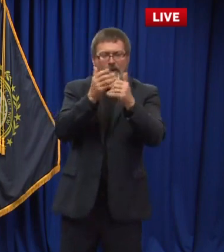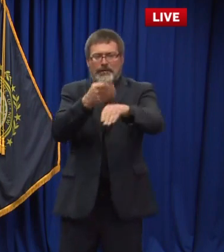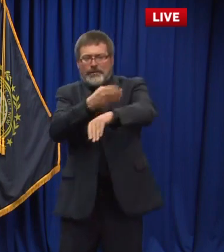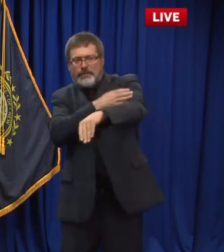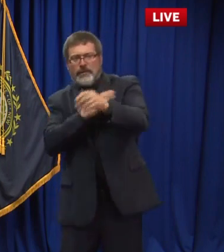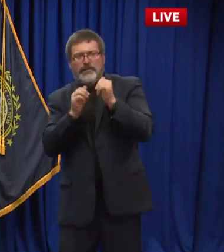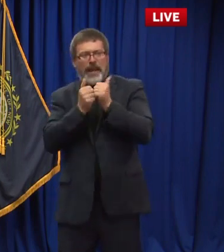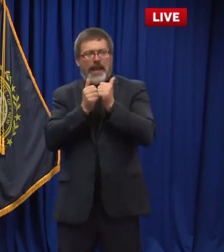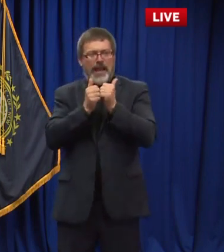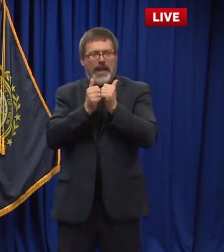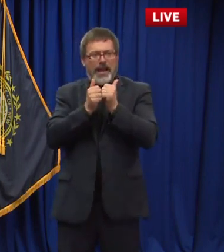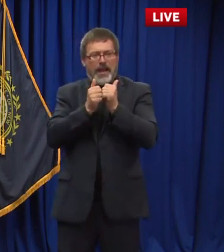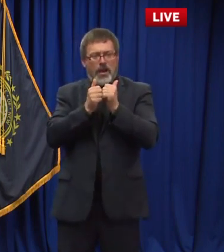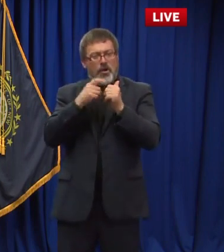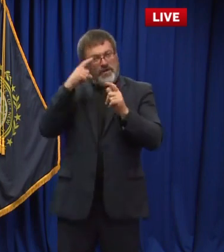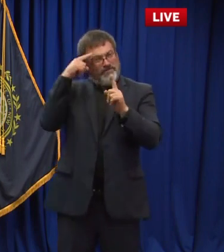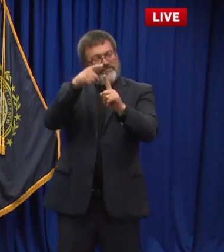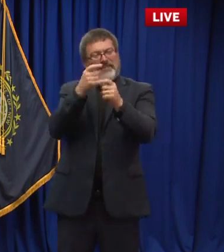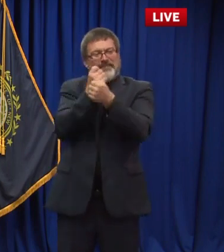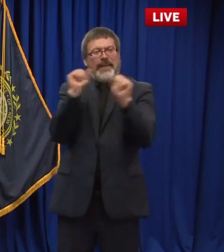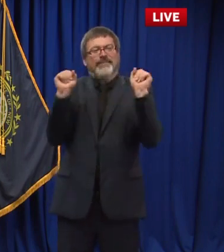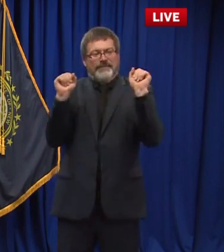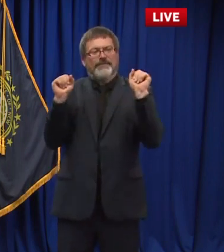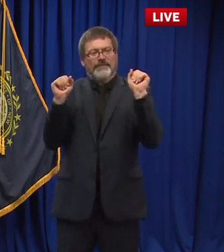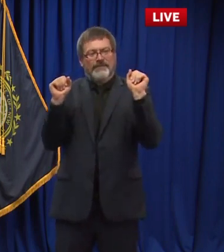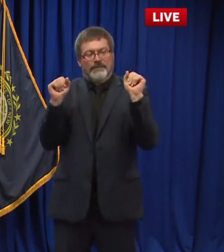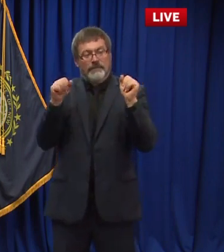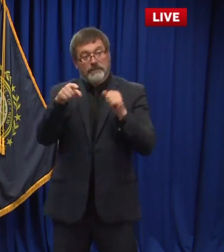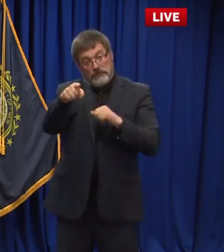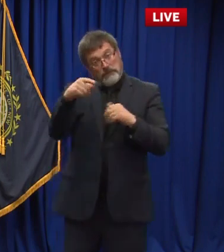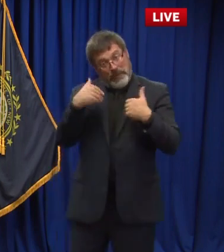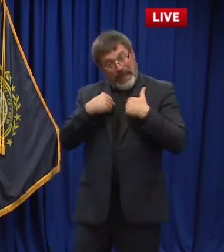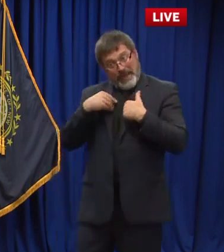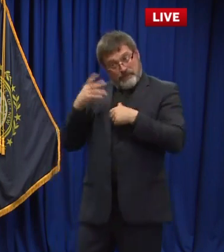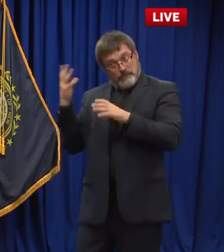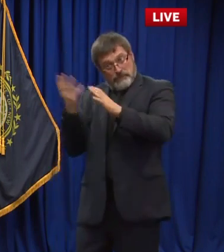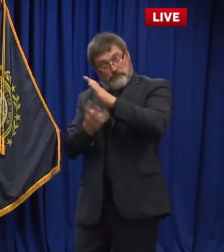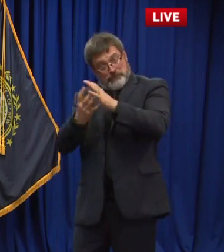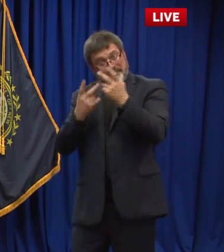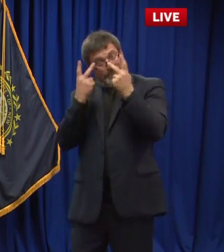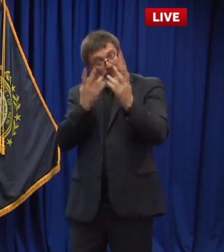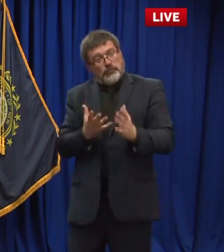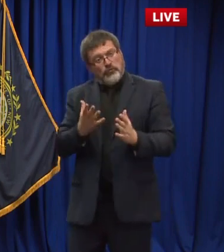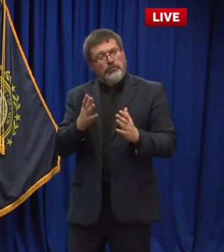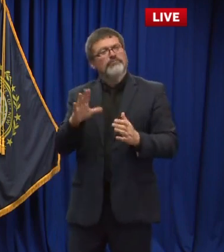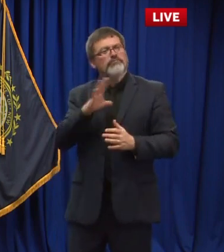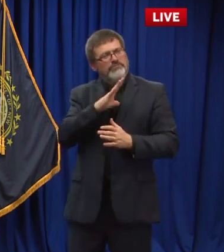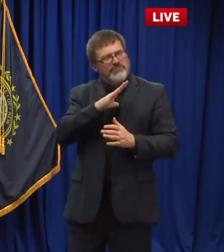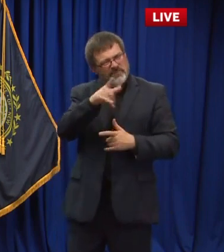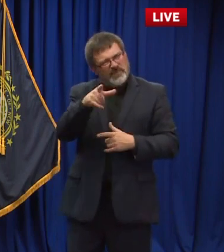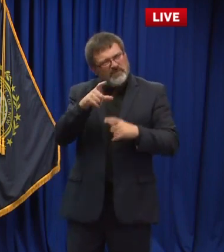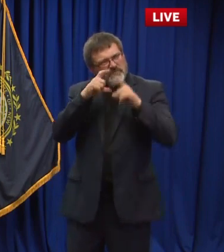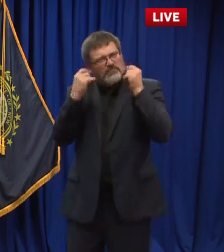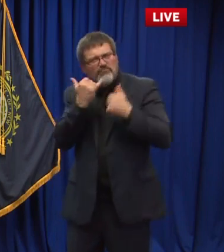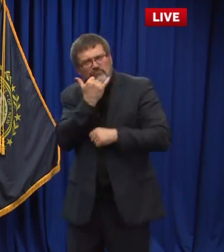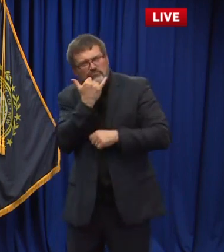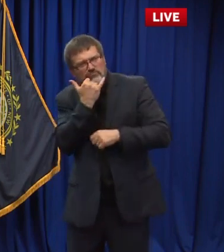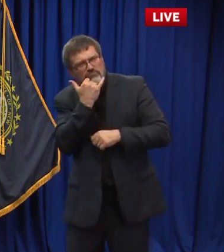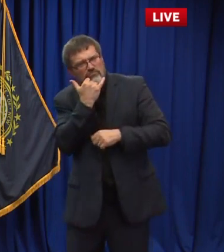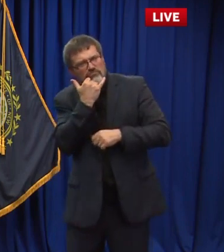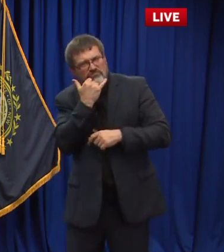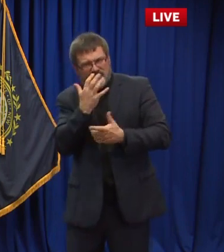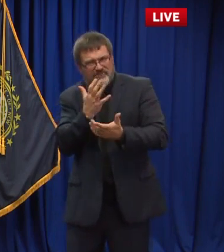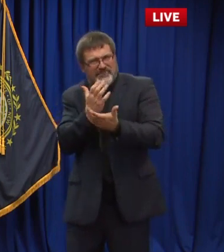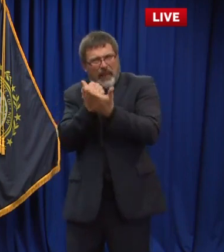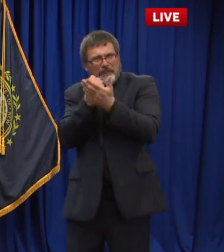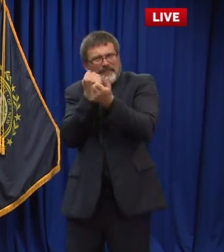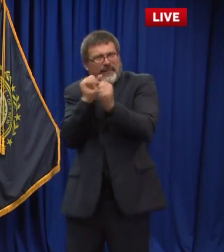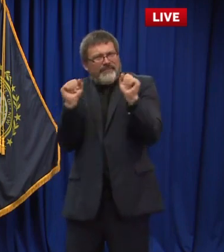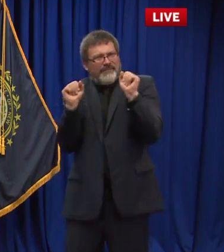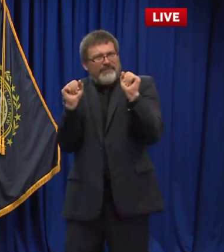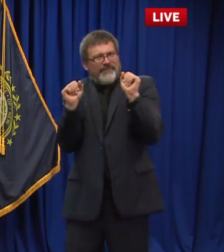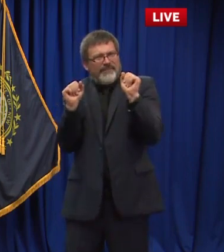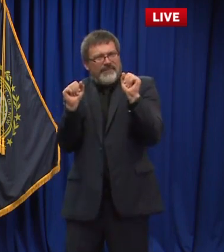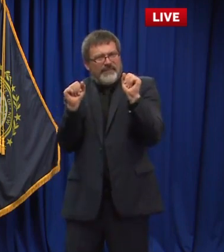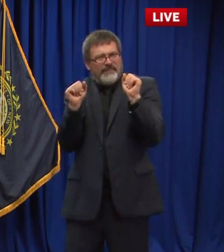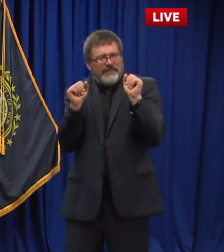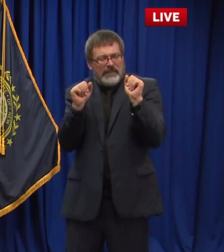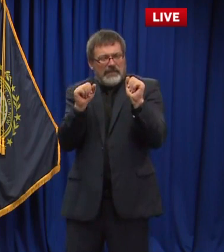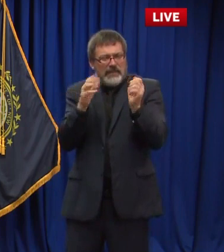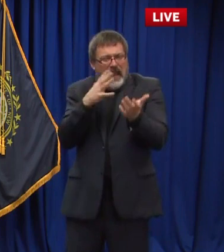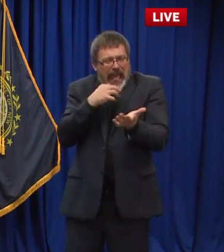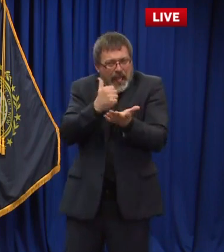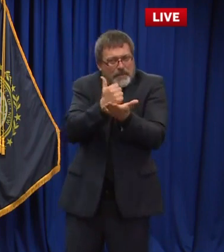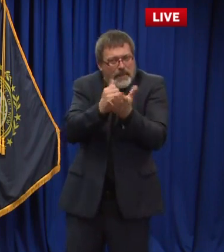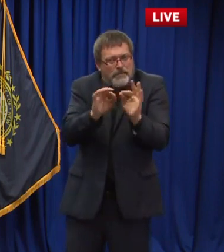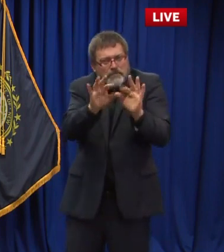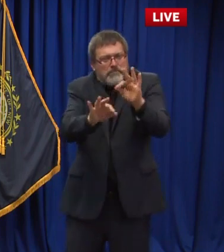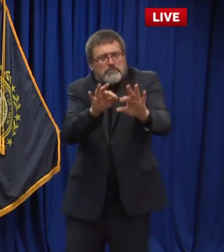BUT TO START THINGS OFF, WE DEAFLY WANT TO START WITH THINGS THAT ARE MANAGEABLE, AND ASKING INDIVIDUALS WHO MIGHT BE VISITING THE SCHOOL FROM THE OUTSIDE, SAYING YOU MUST WEAR A